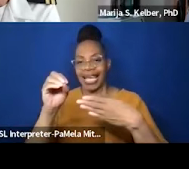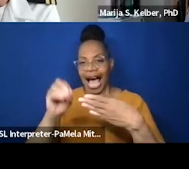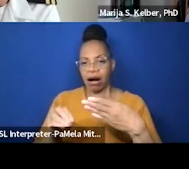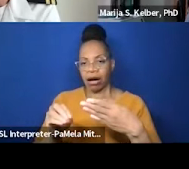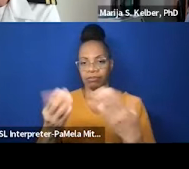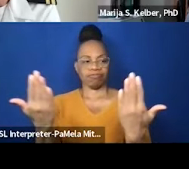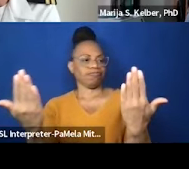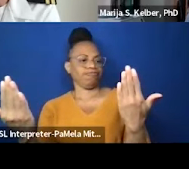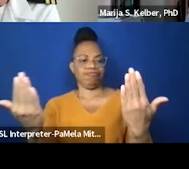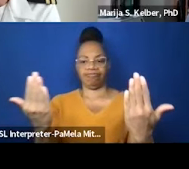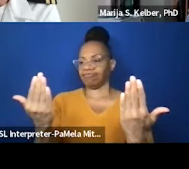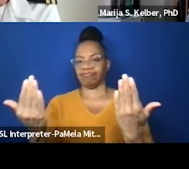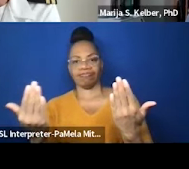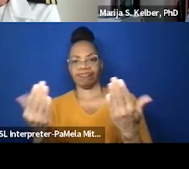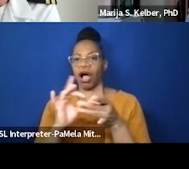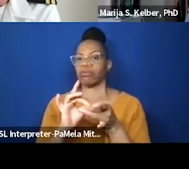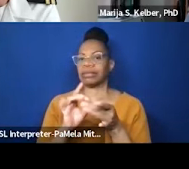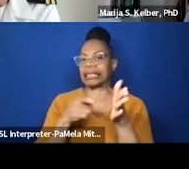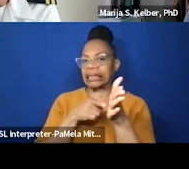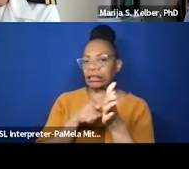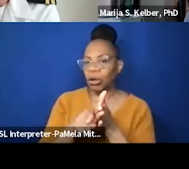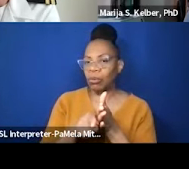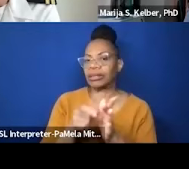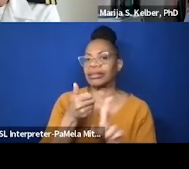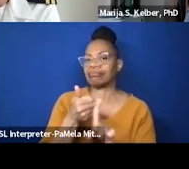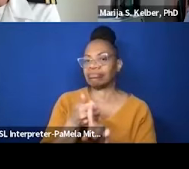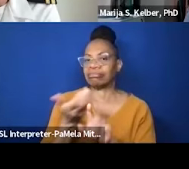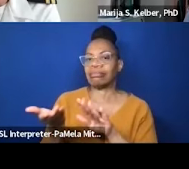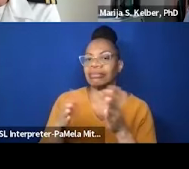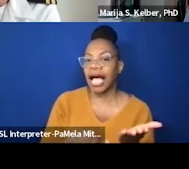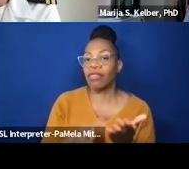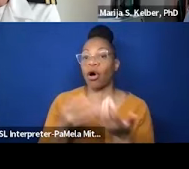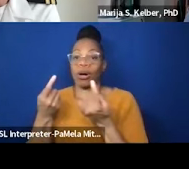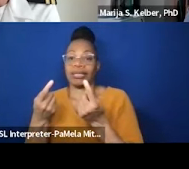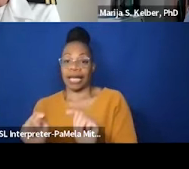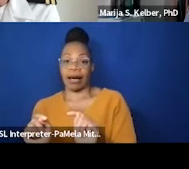were suicide death and attempts. This is a sizable literature.